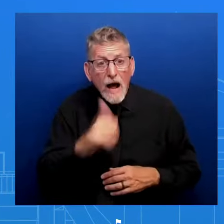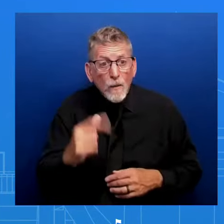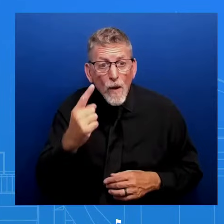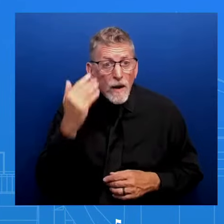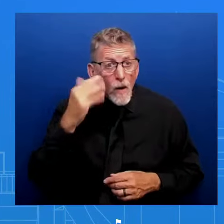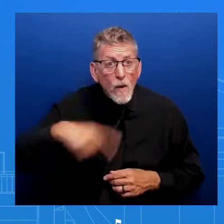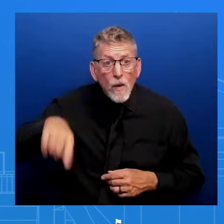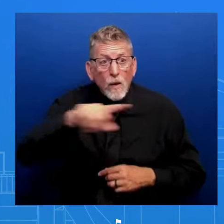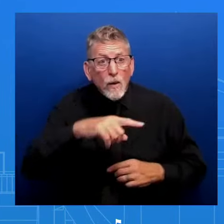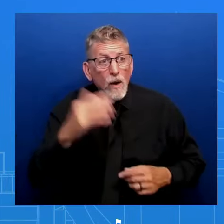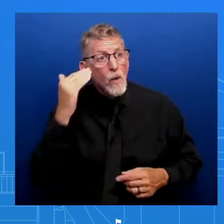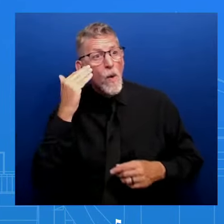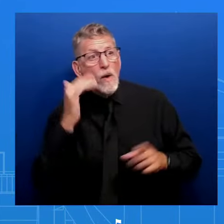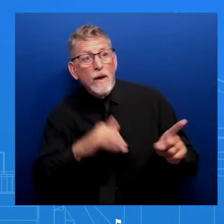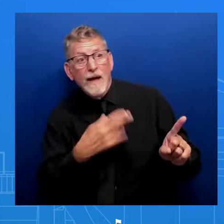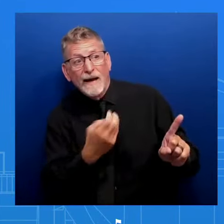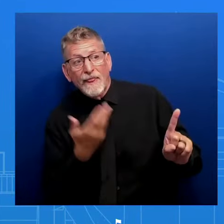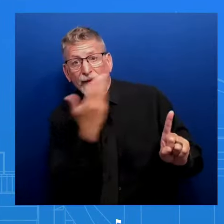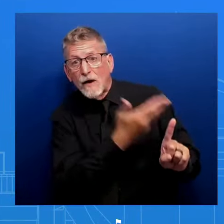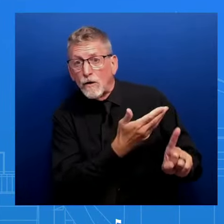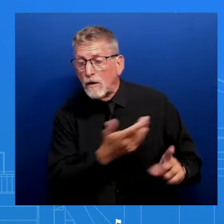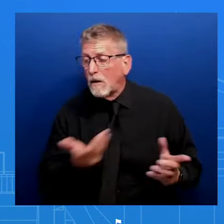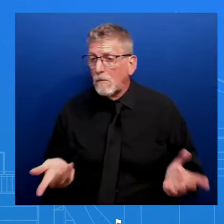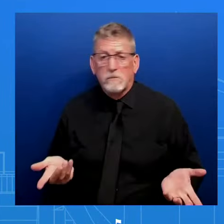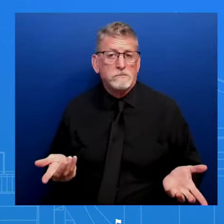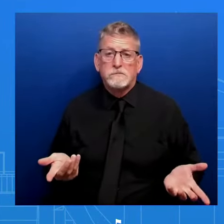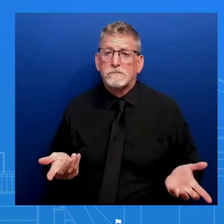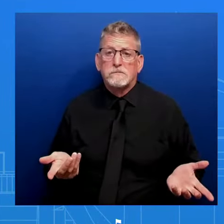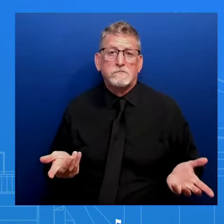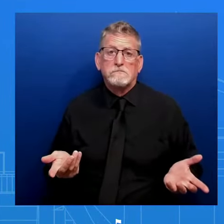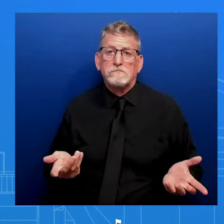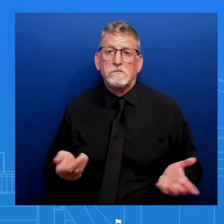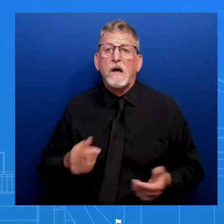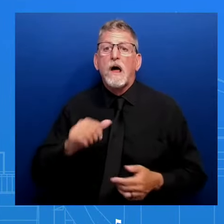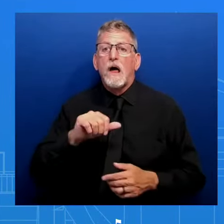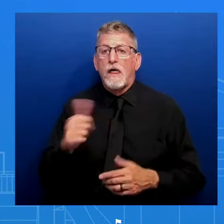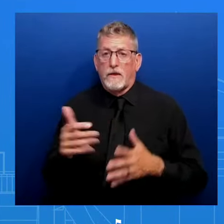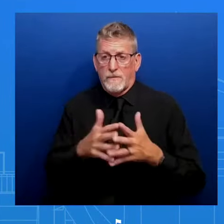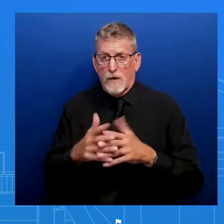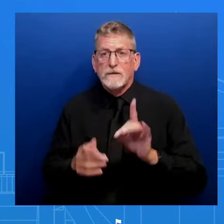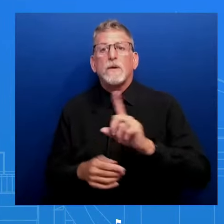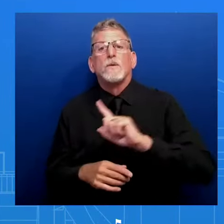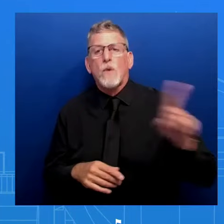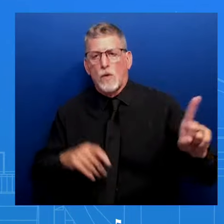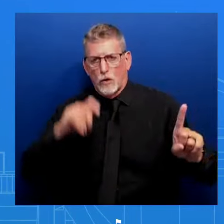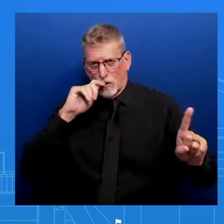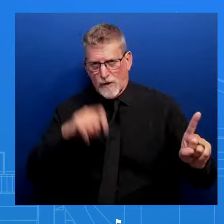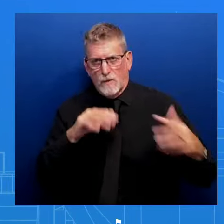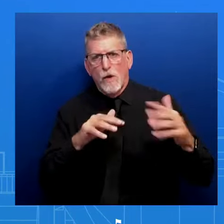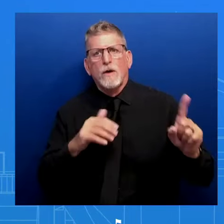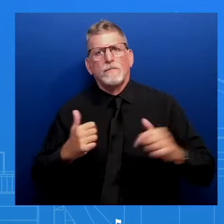I mean, other Americans have fought in Ukraine, unfortunately, and they don't have to report their departure